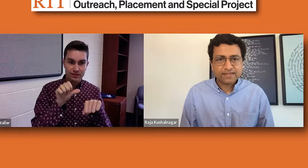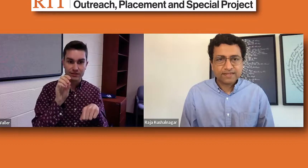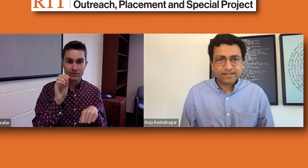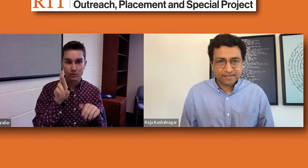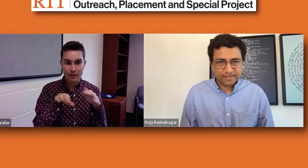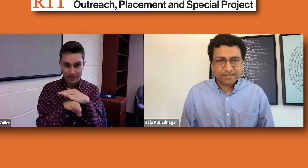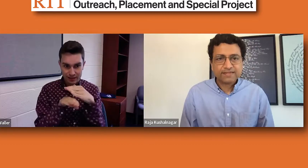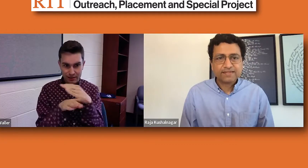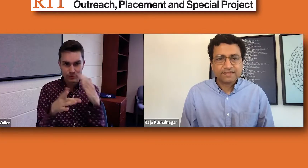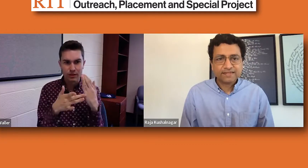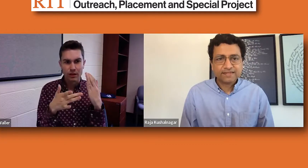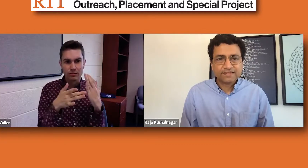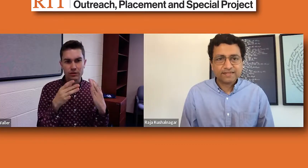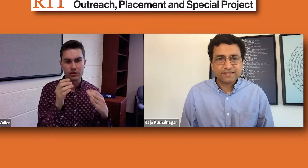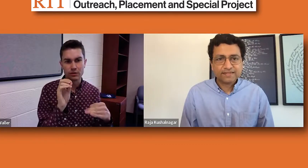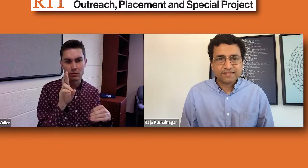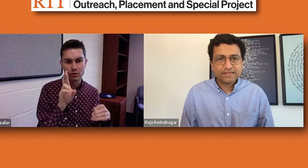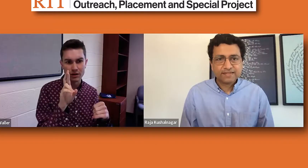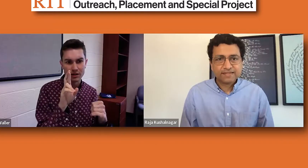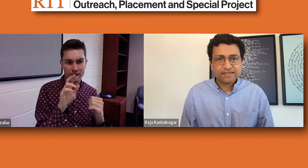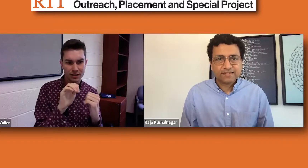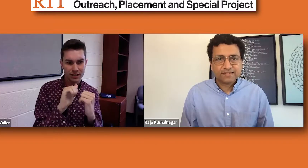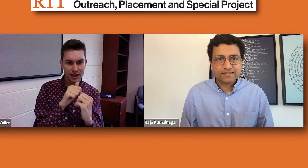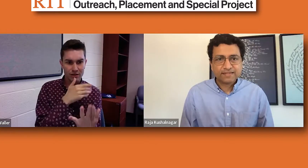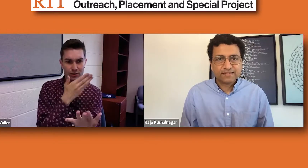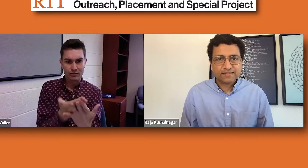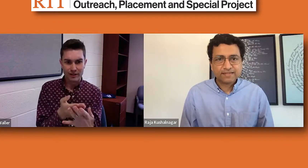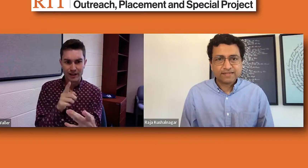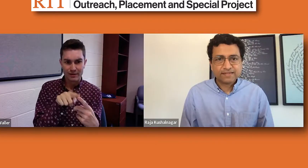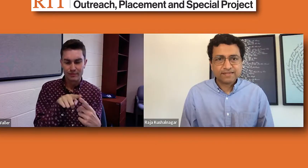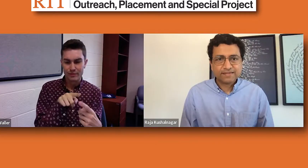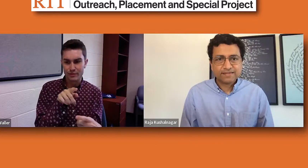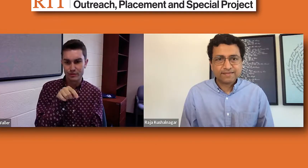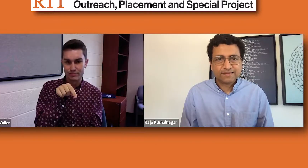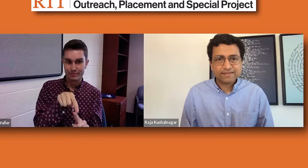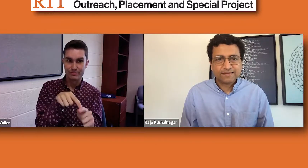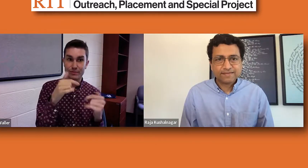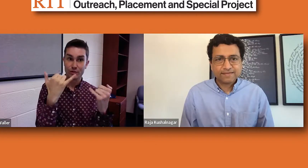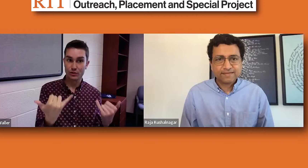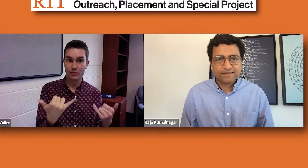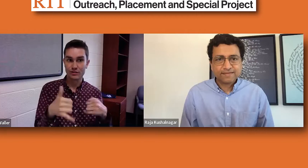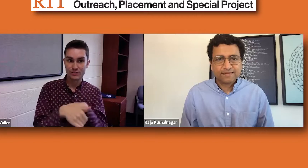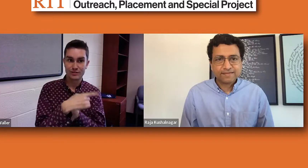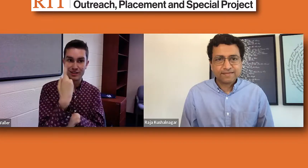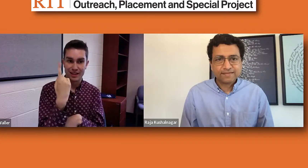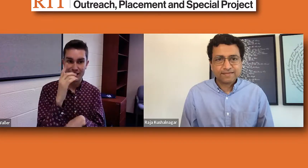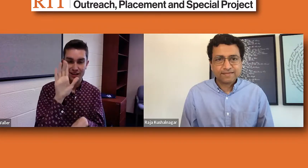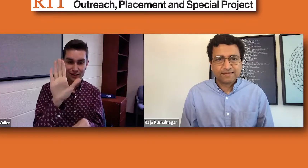you decided you wanted to major in computer science. How does that relate to access to technology?